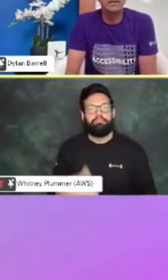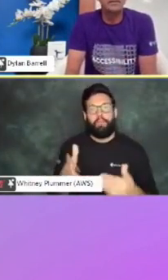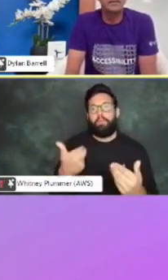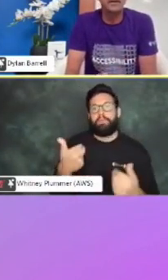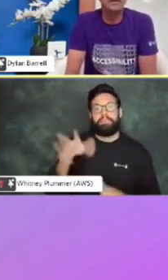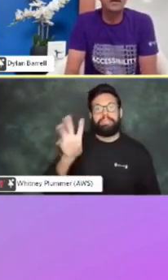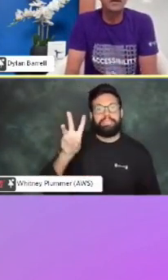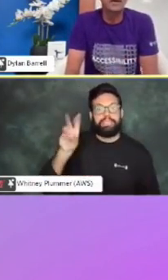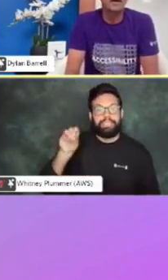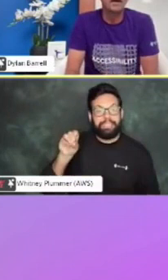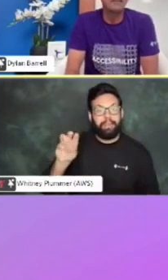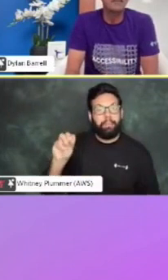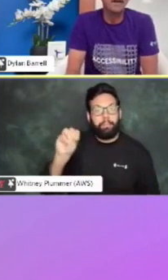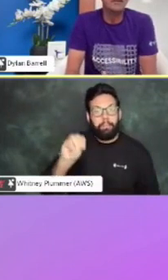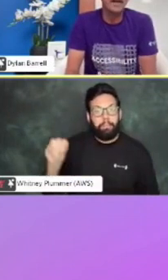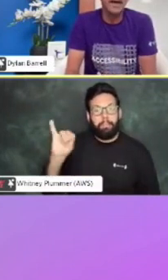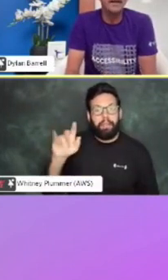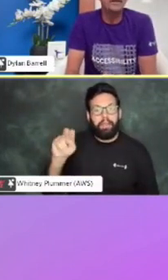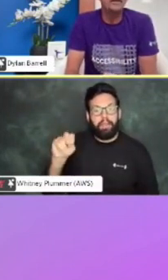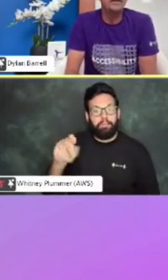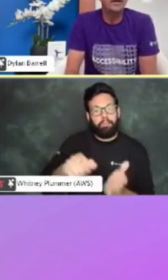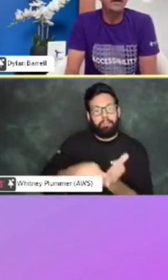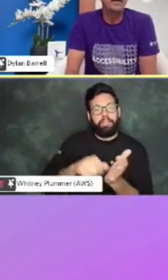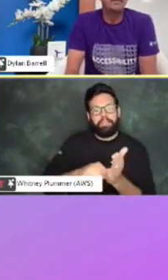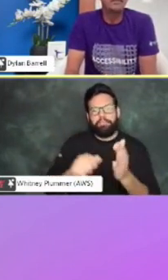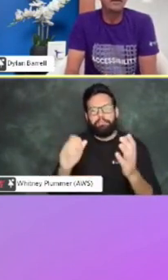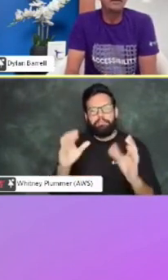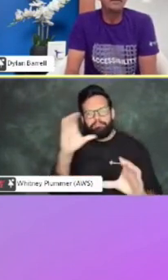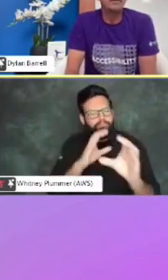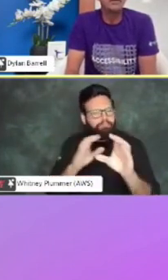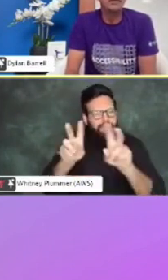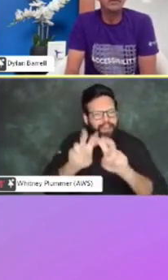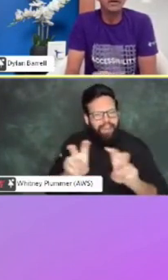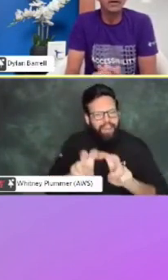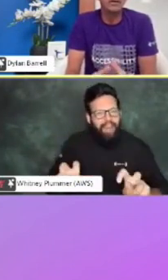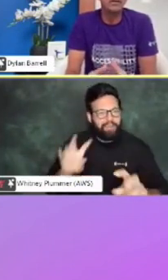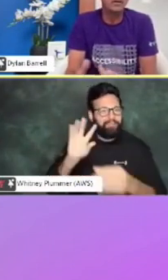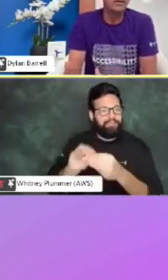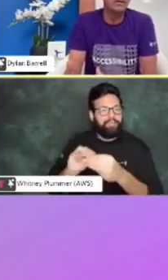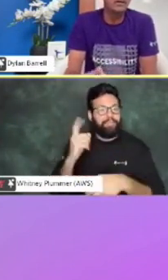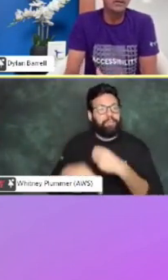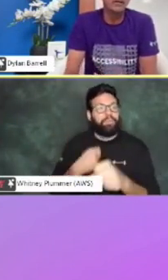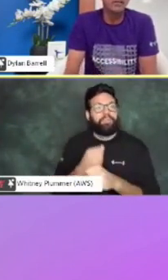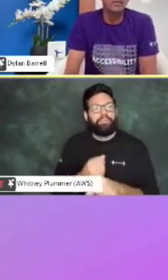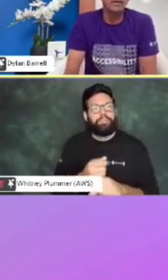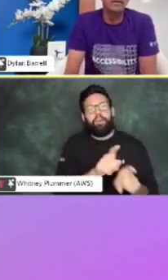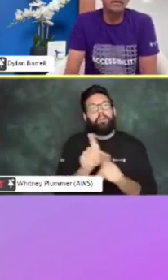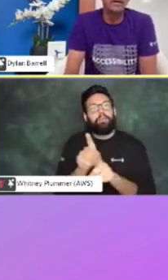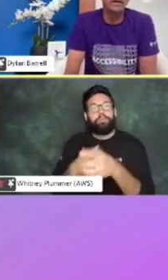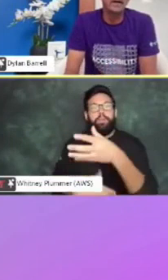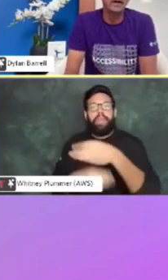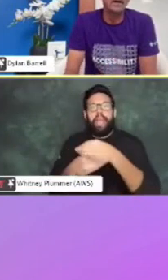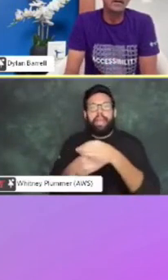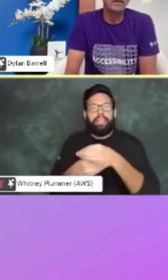with this product and we added the ability to do enhanced critical user flow monitoring.